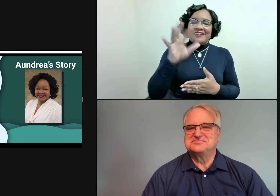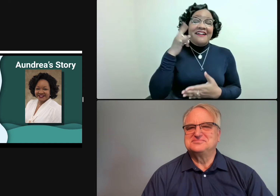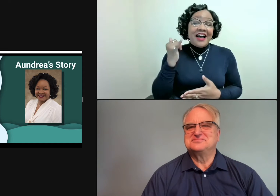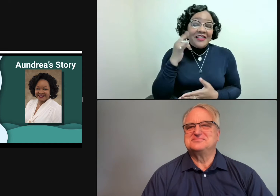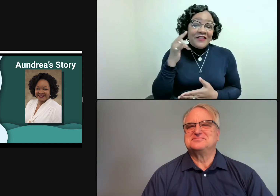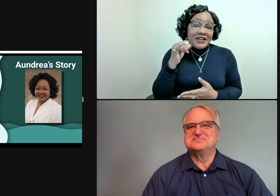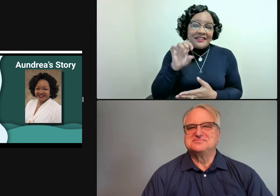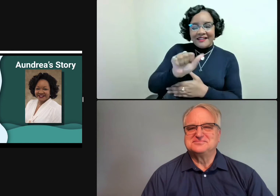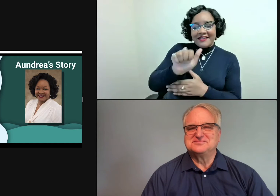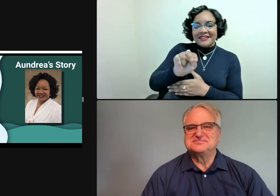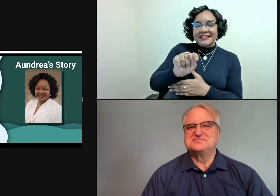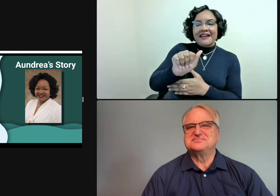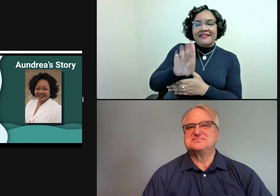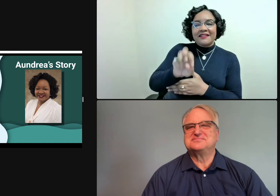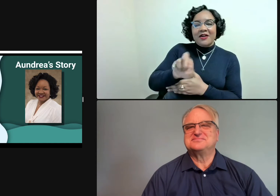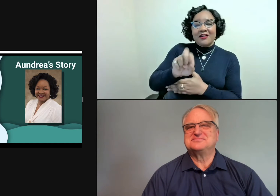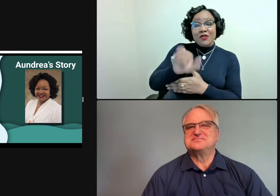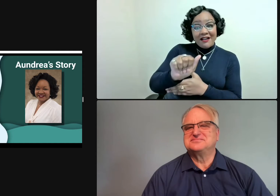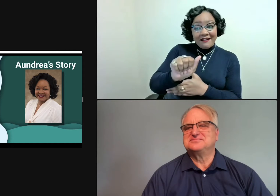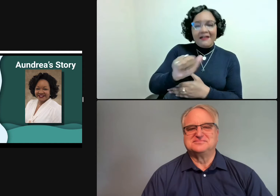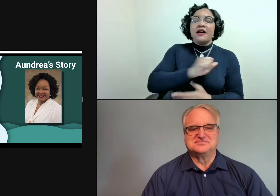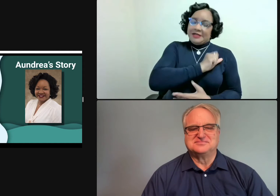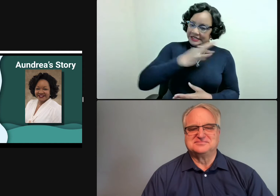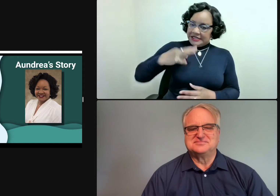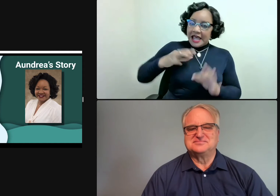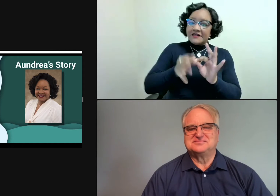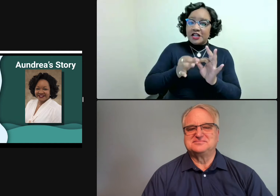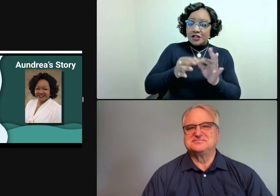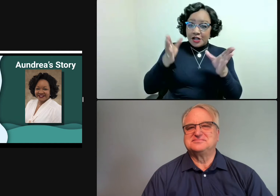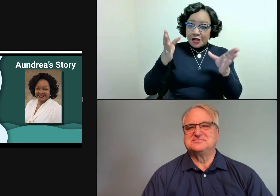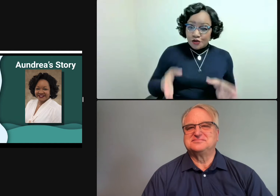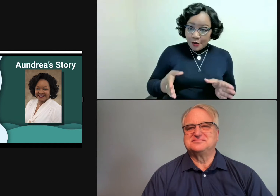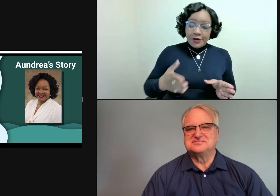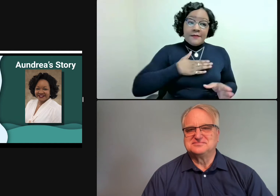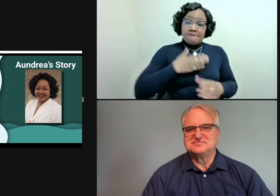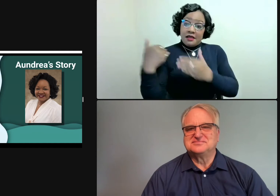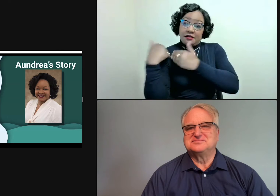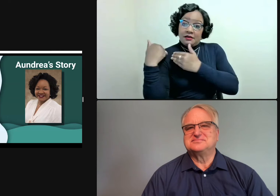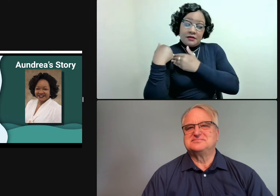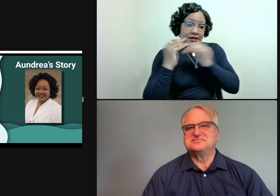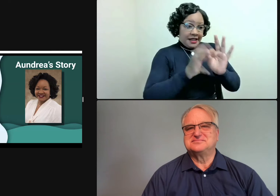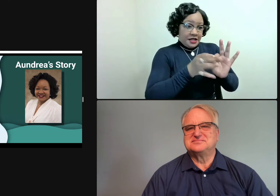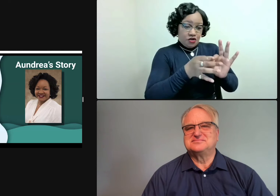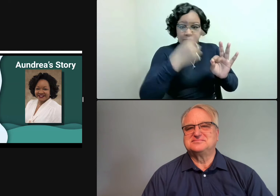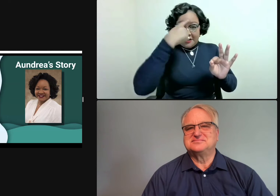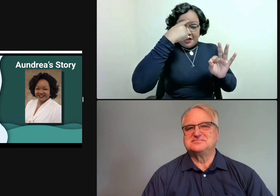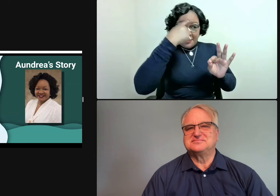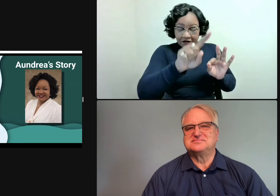I currently work for the University of California in Santa Barbara. I am a current staff interpreter there.